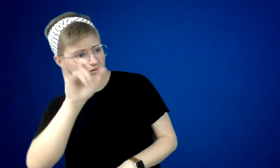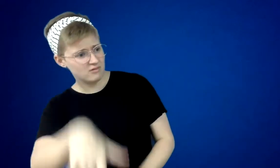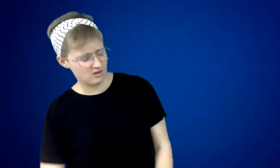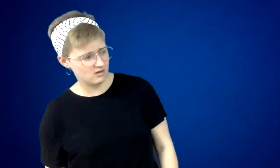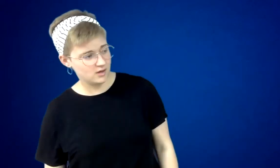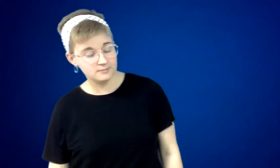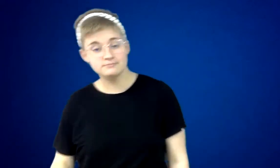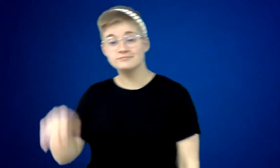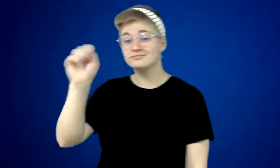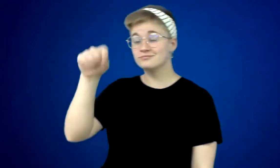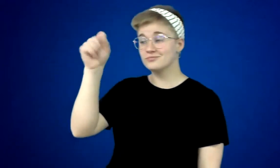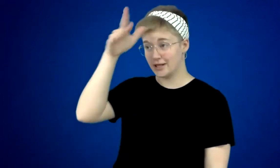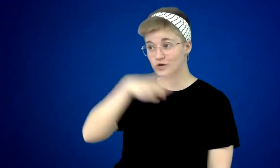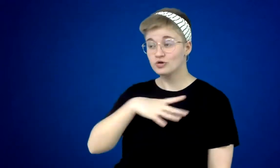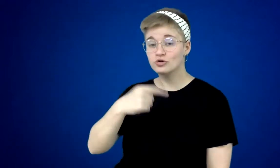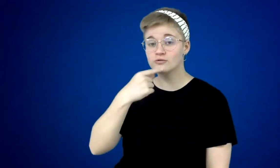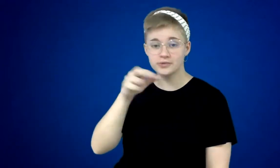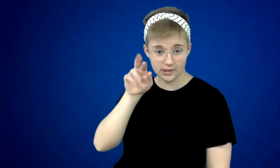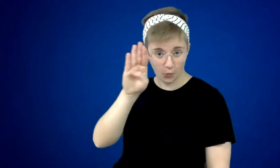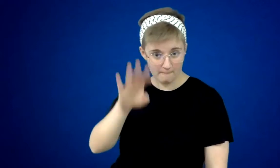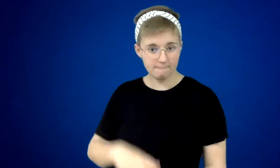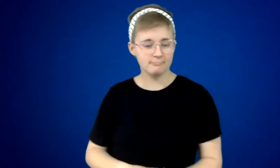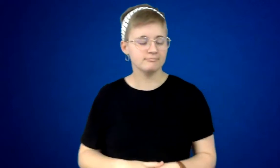“Yes, sir,” said Rob. His father sighed.